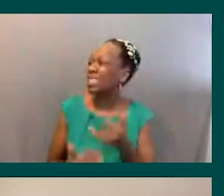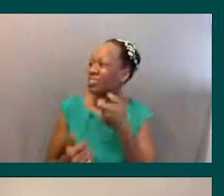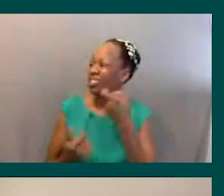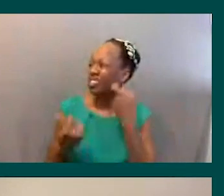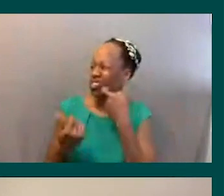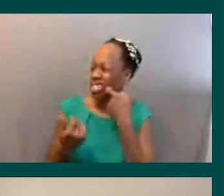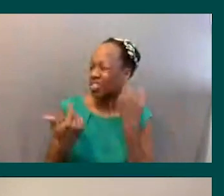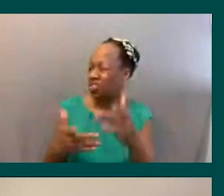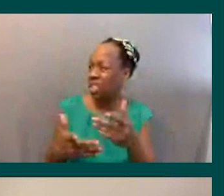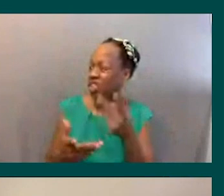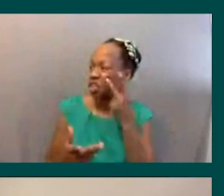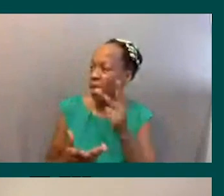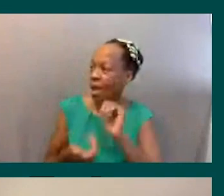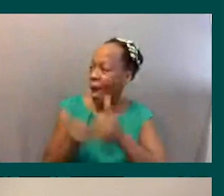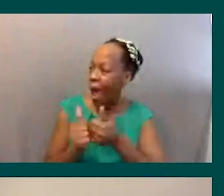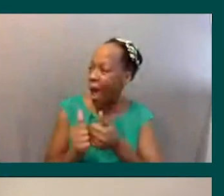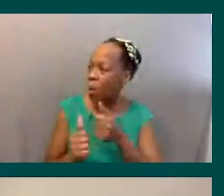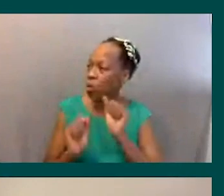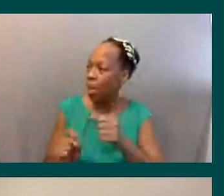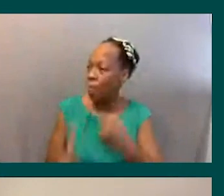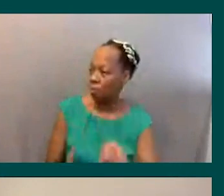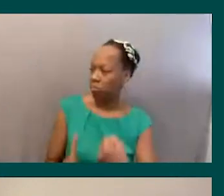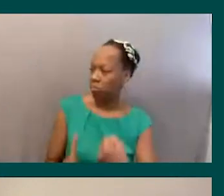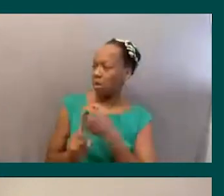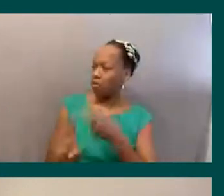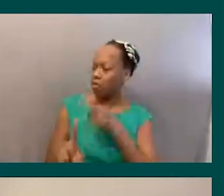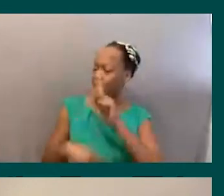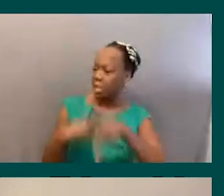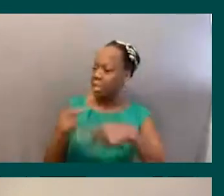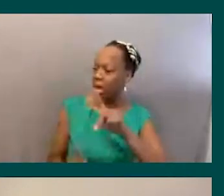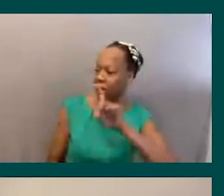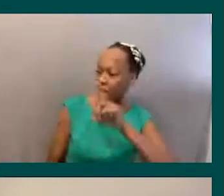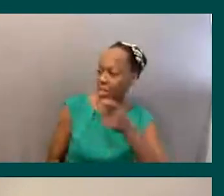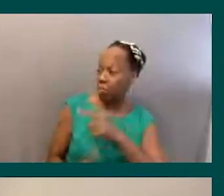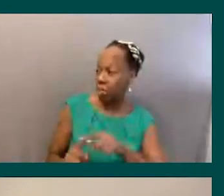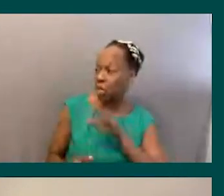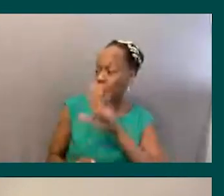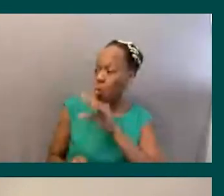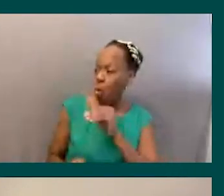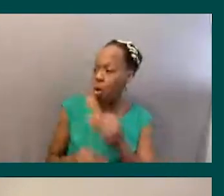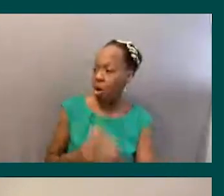But the advice that you just gave could really be utilized by all of us at any time throughout our lives.